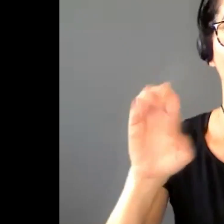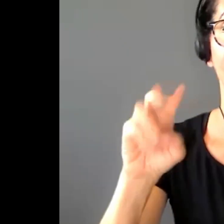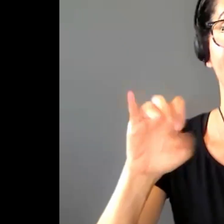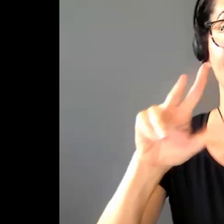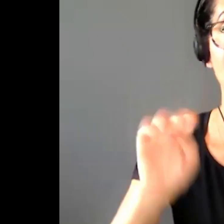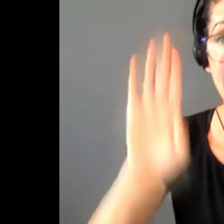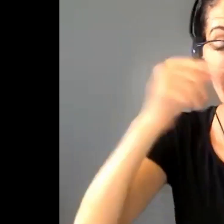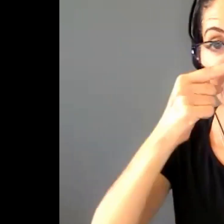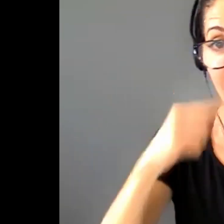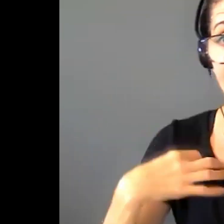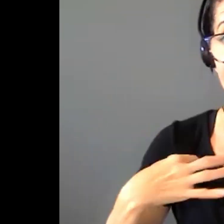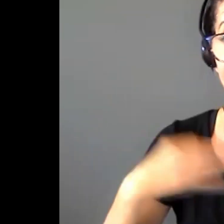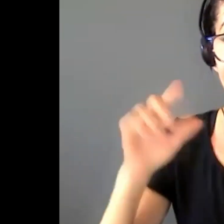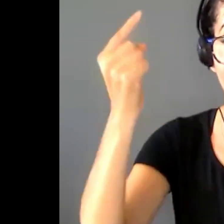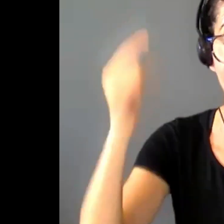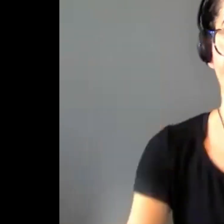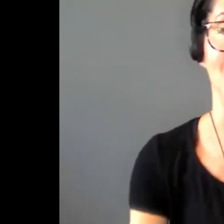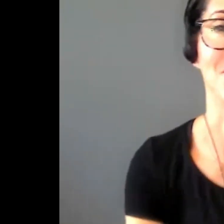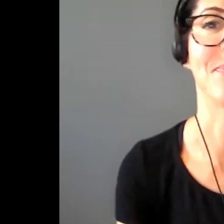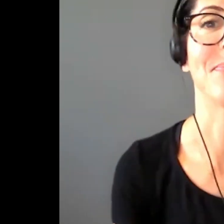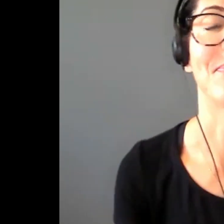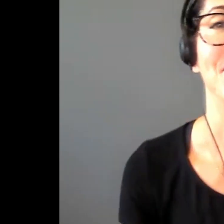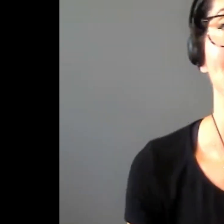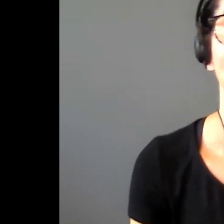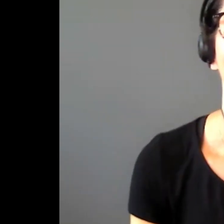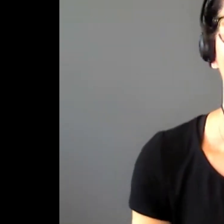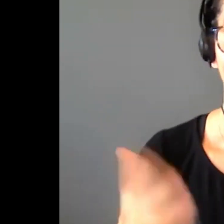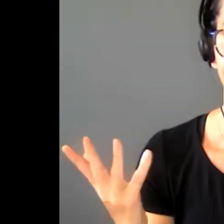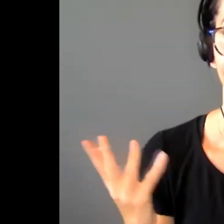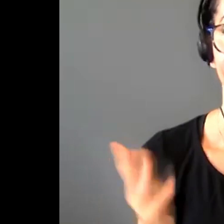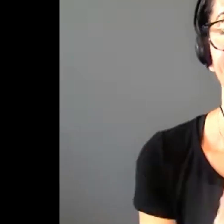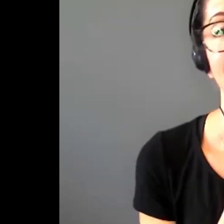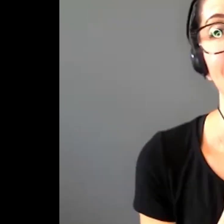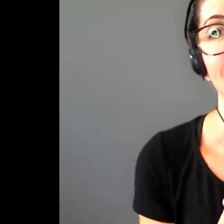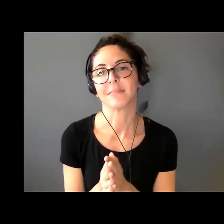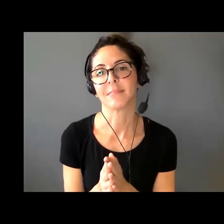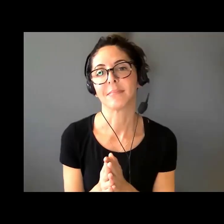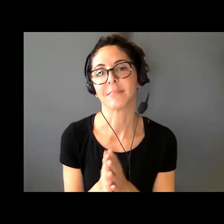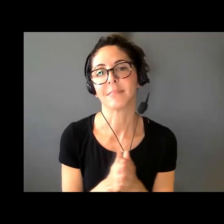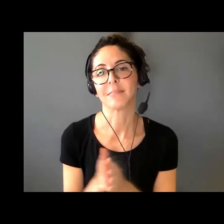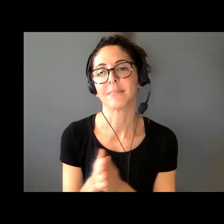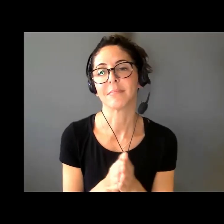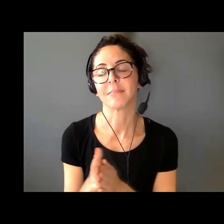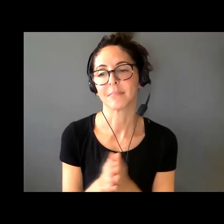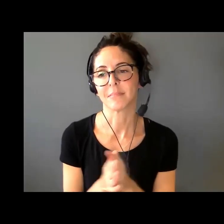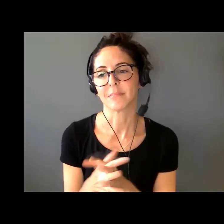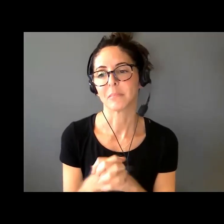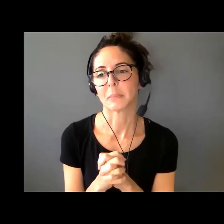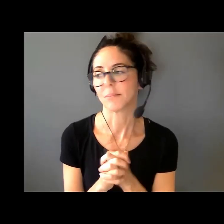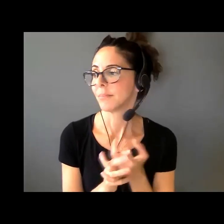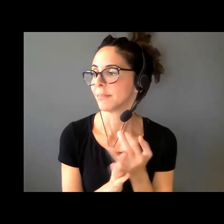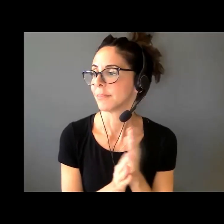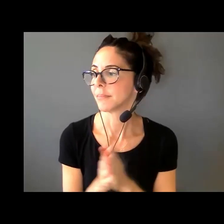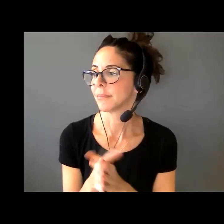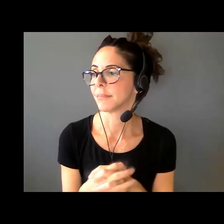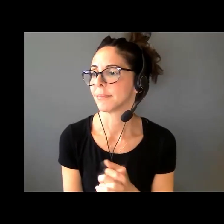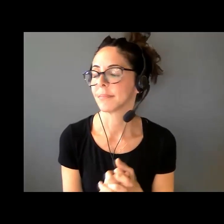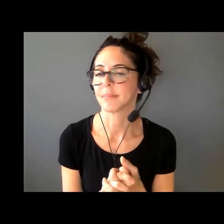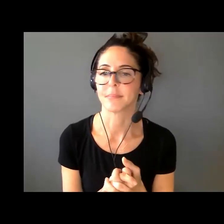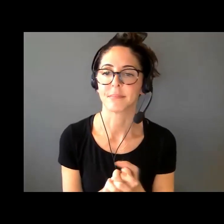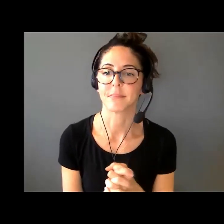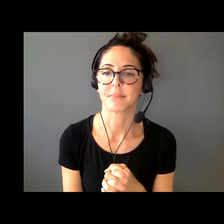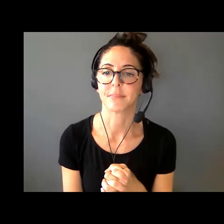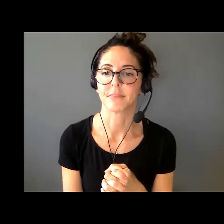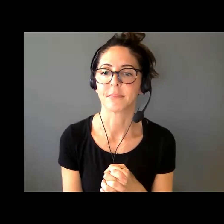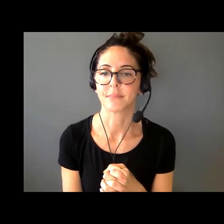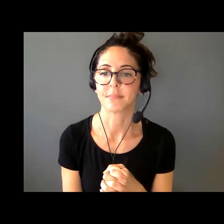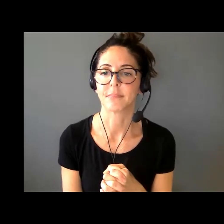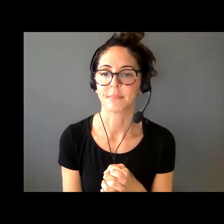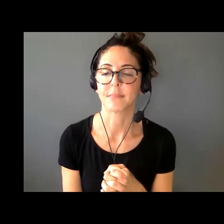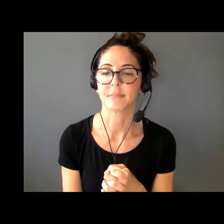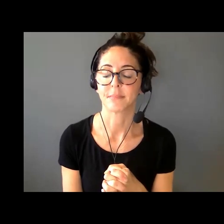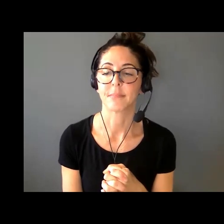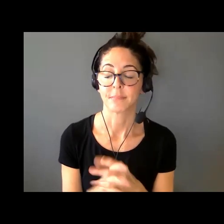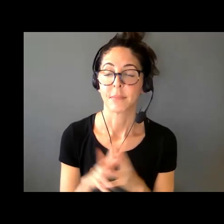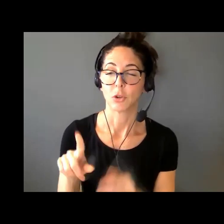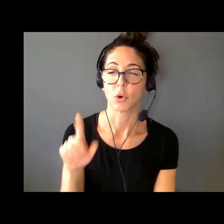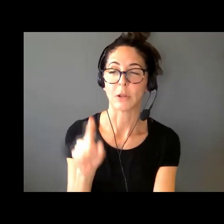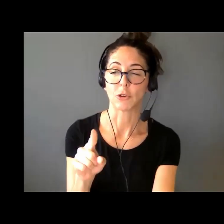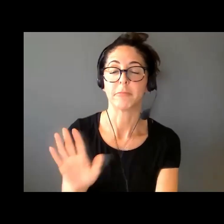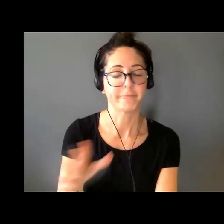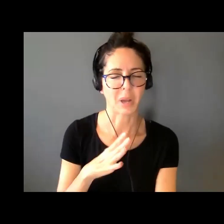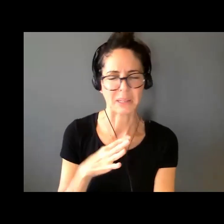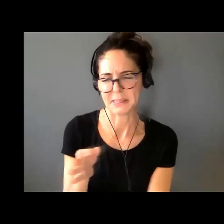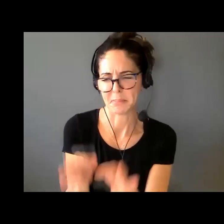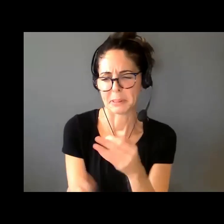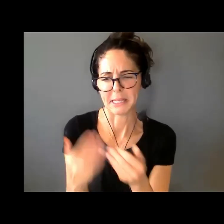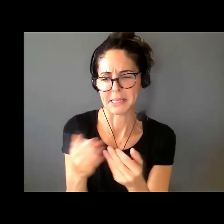Yeah, never, you know. So anyways, that's easy to understand in theory. But in practicality,